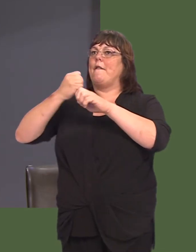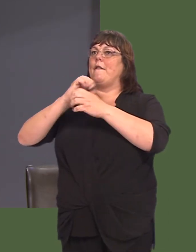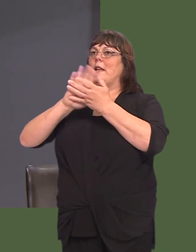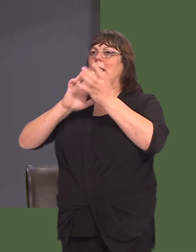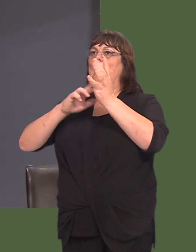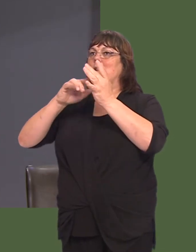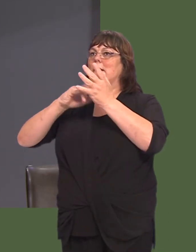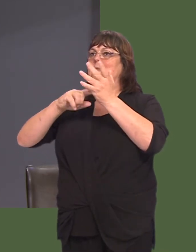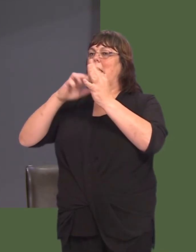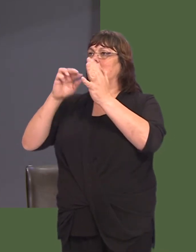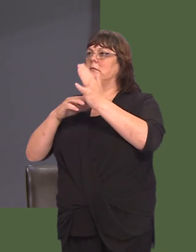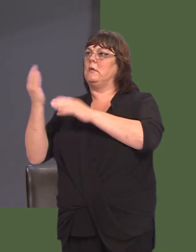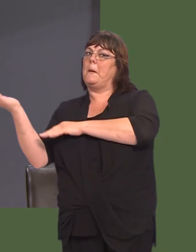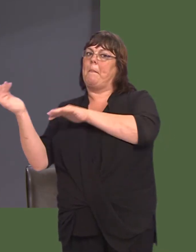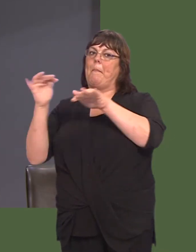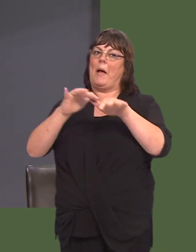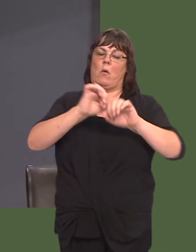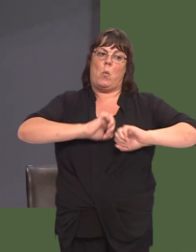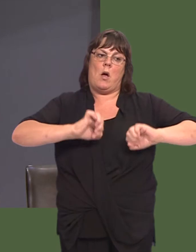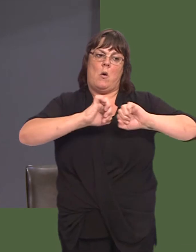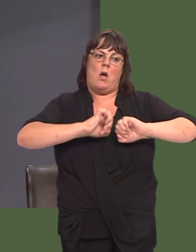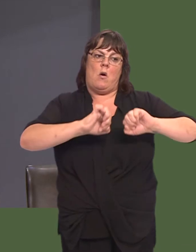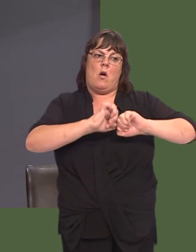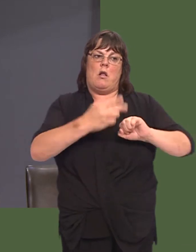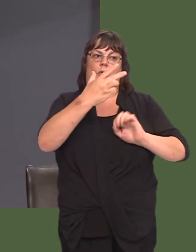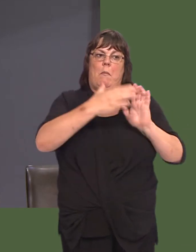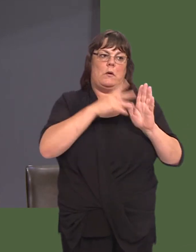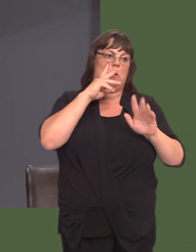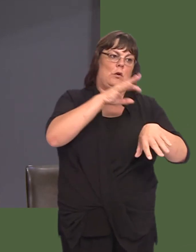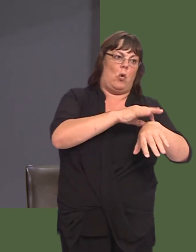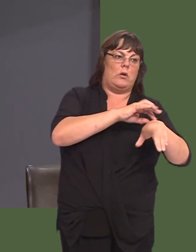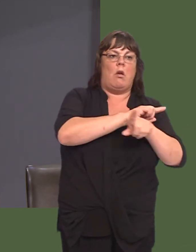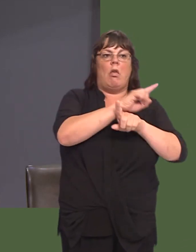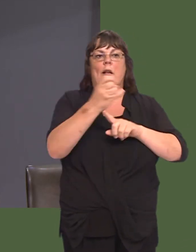to get an appointment with Veteransí NHS Wales then three to six months to see a specialist